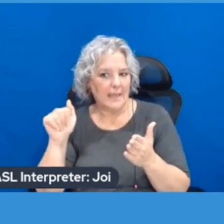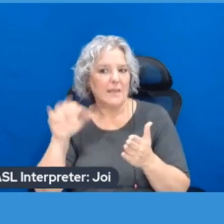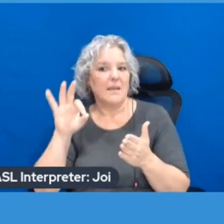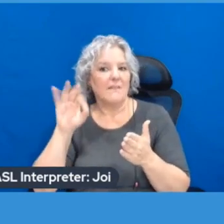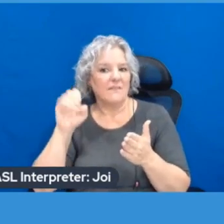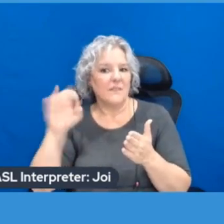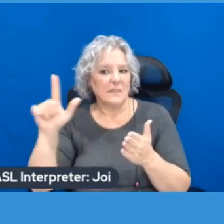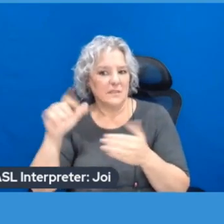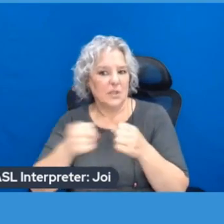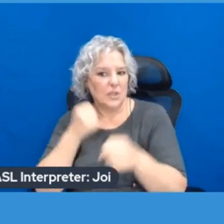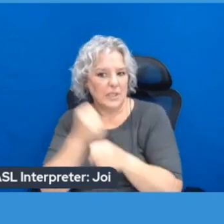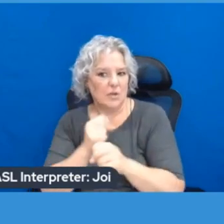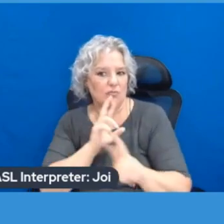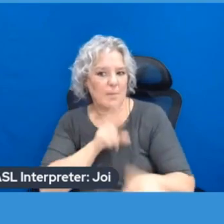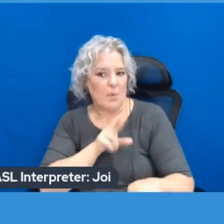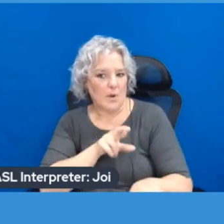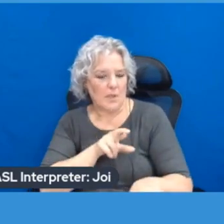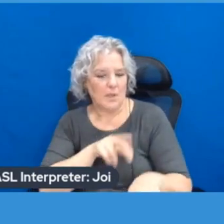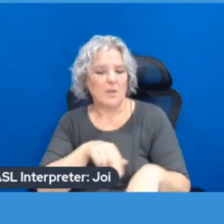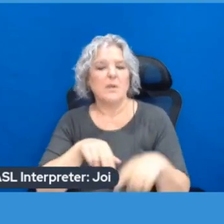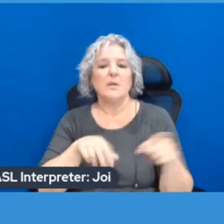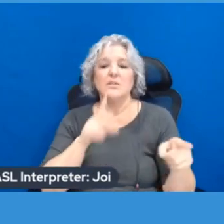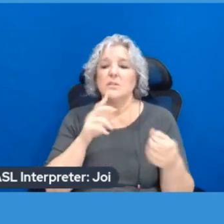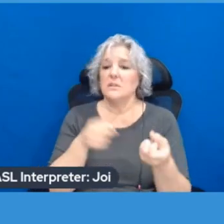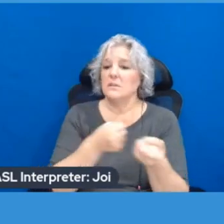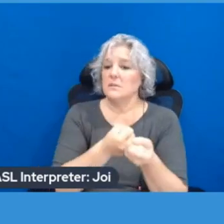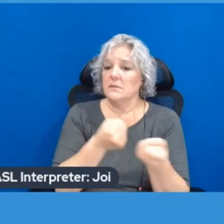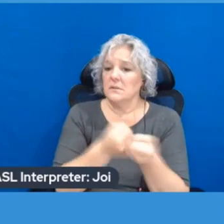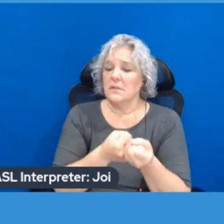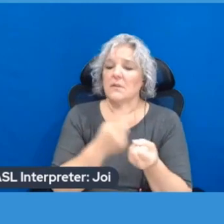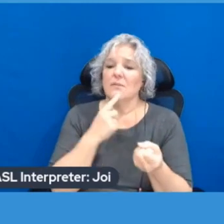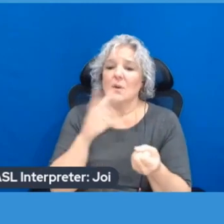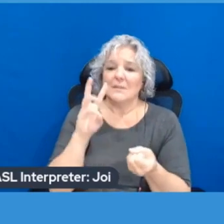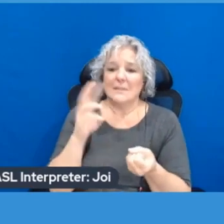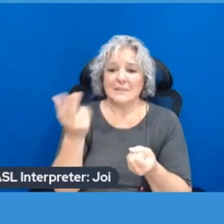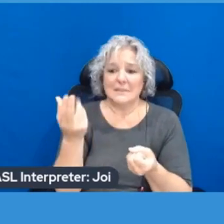She provides technical assistance to Part C and 619 coordinators in states,